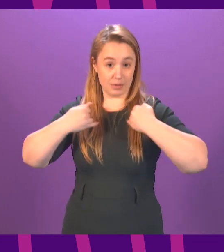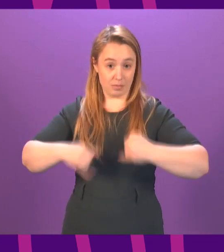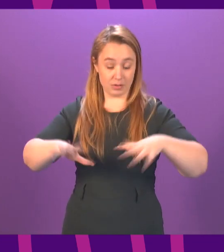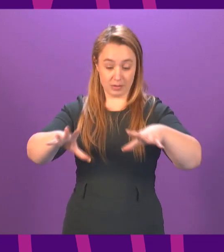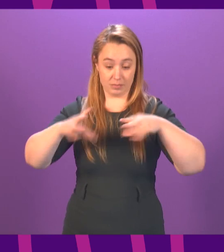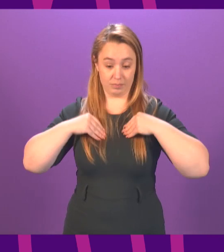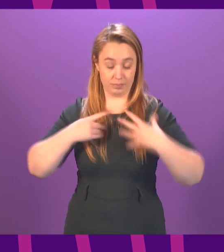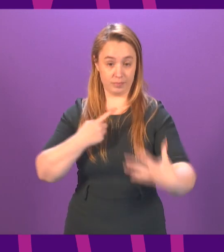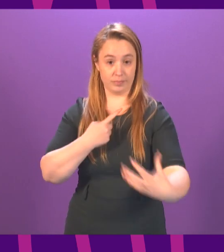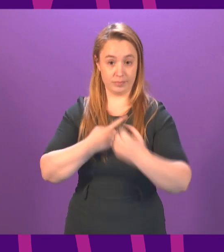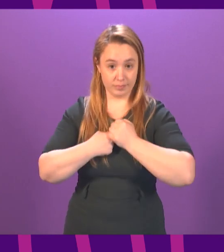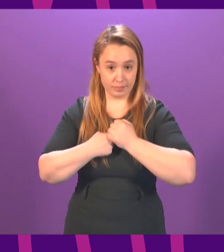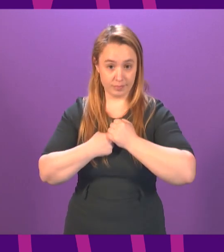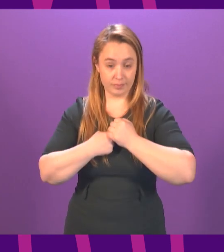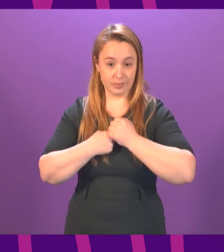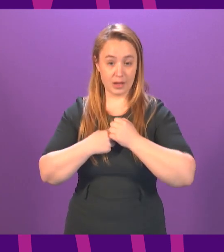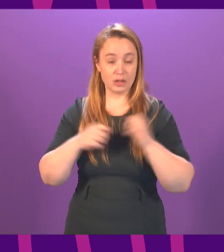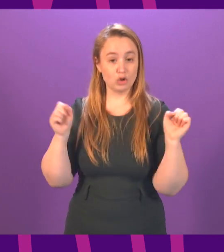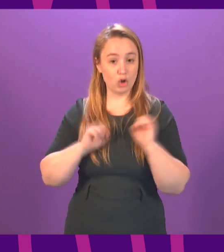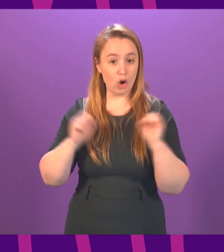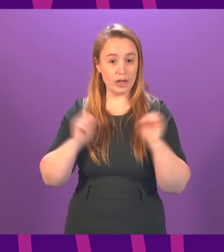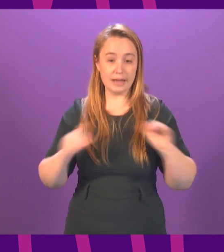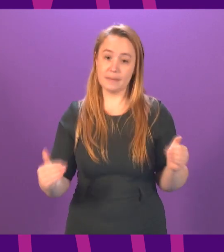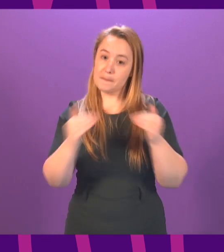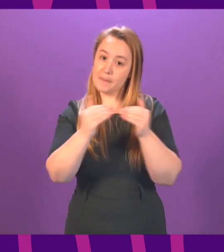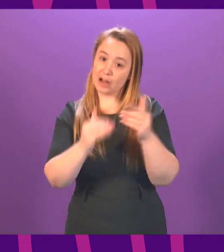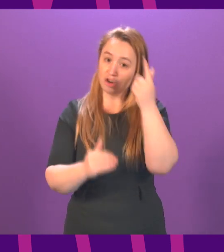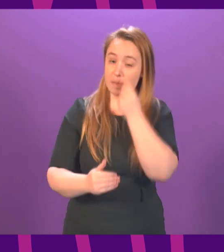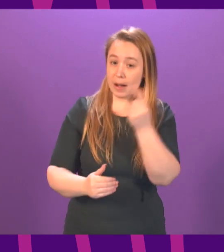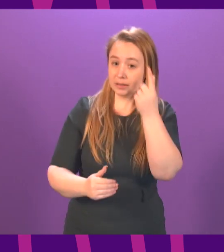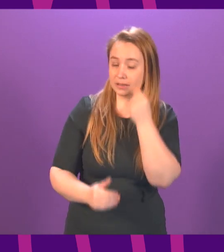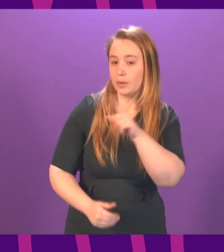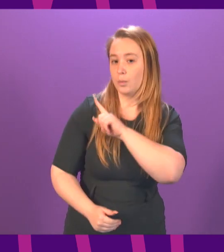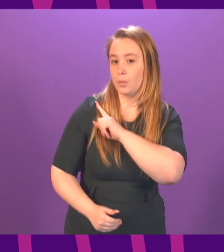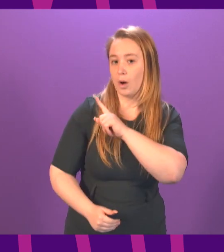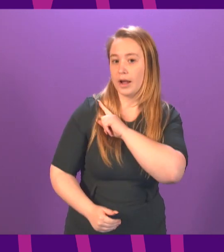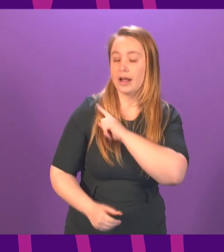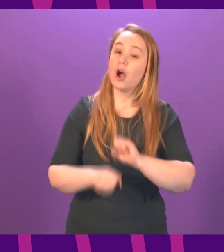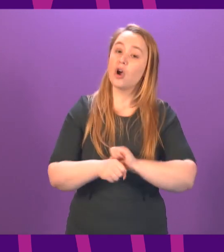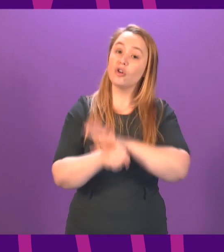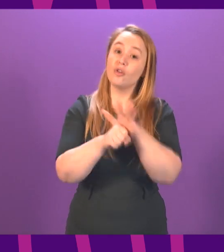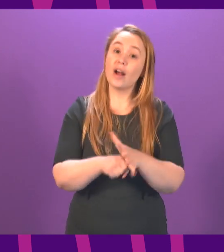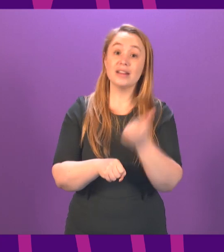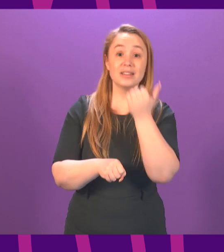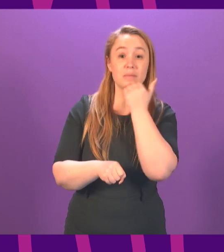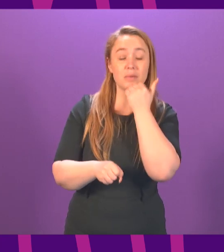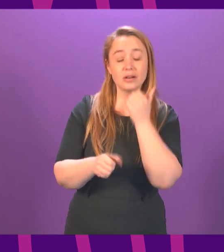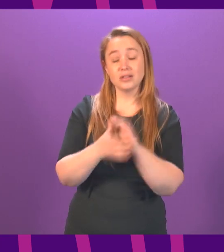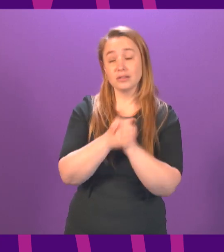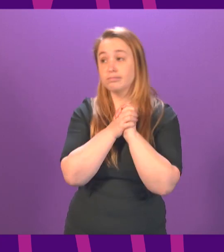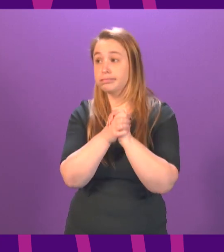not meeting the capacity that we have is that the levels of virus are, thankfully, lower than that.